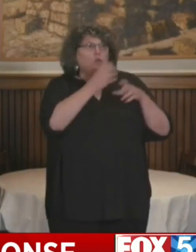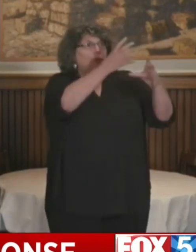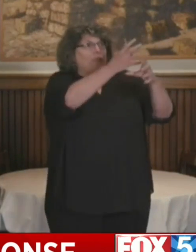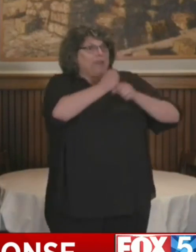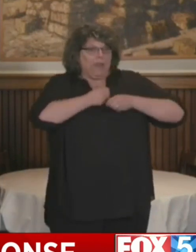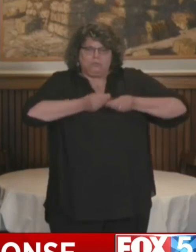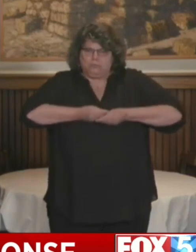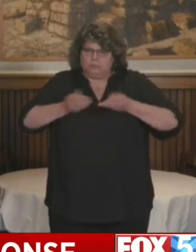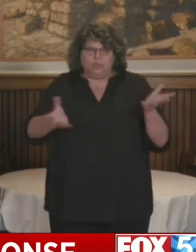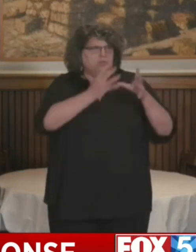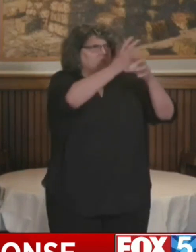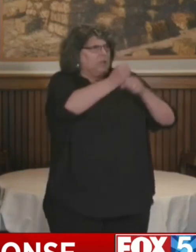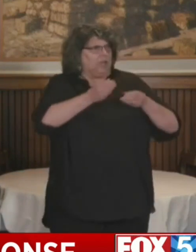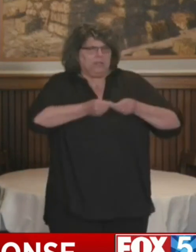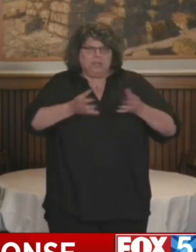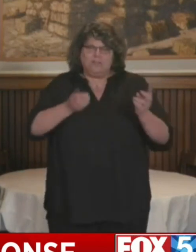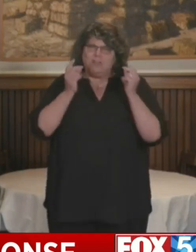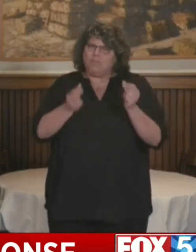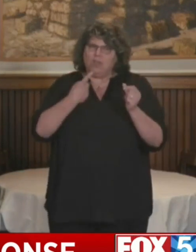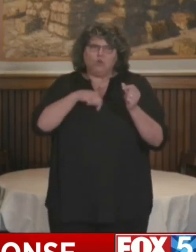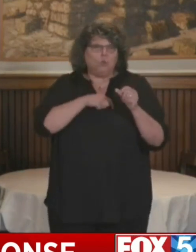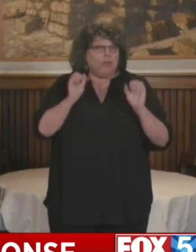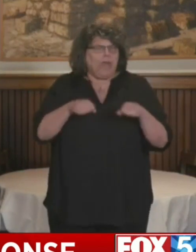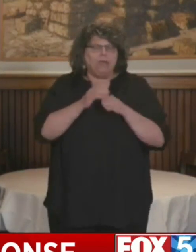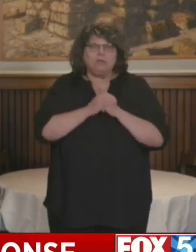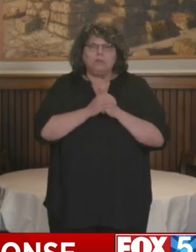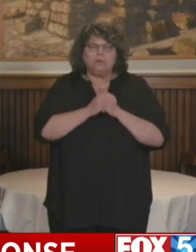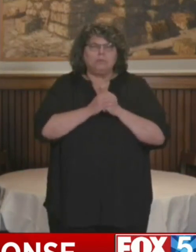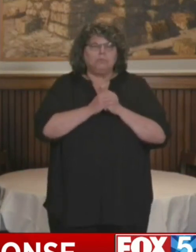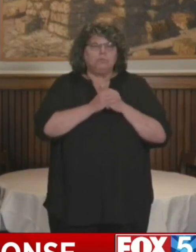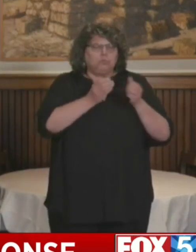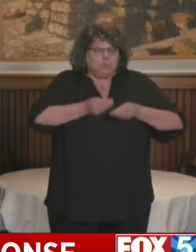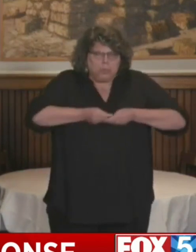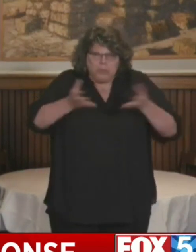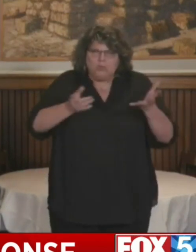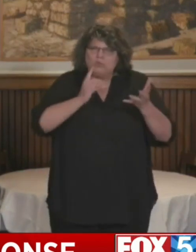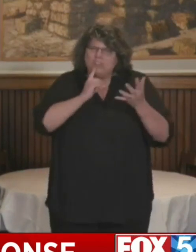SAYING THIS THE PP IS COMING IN. AND IT'S COMING IN AND